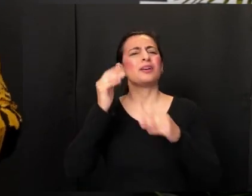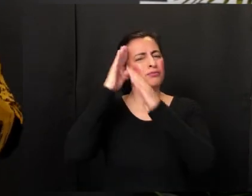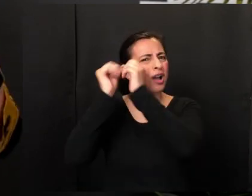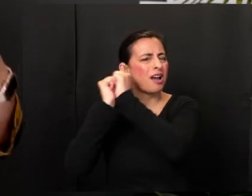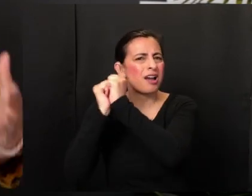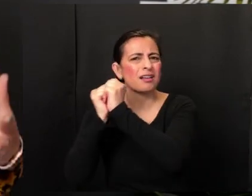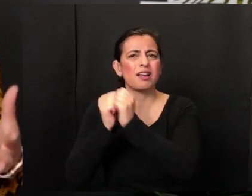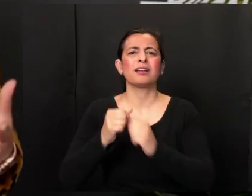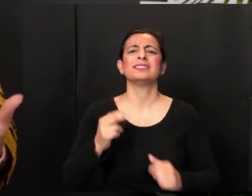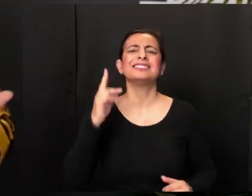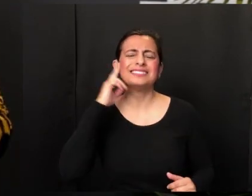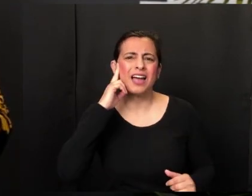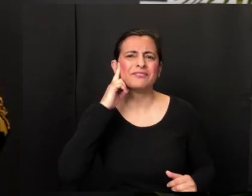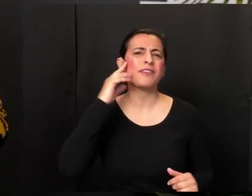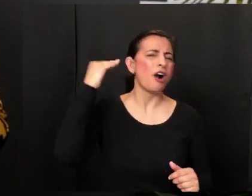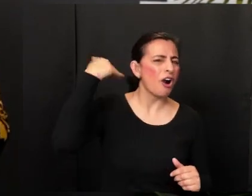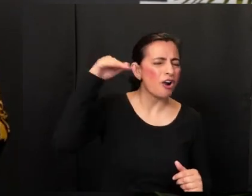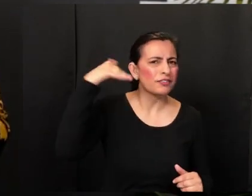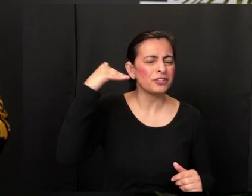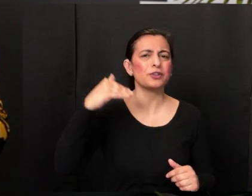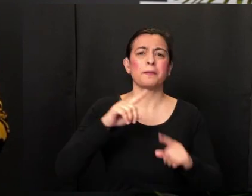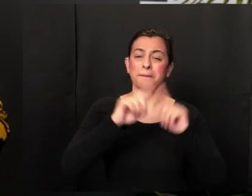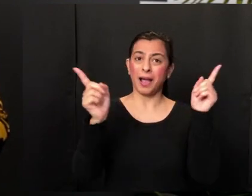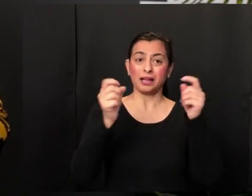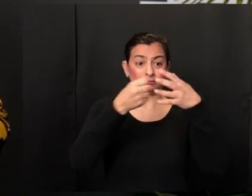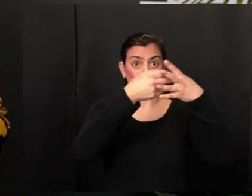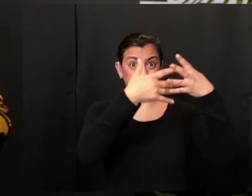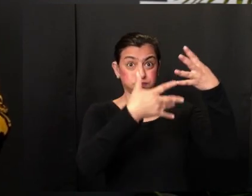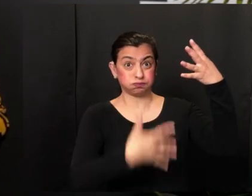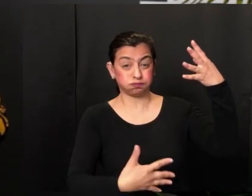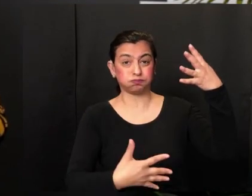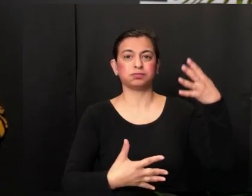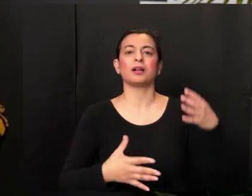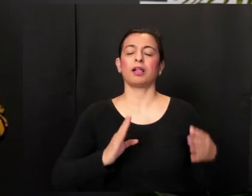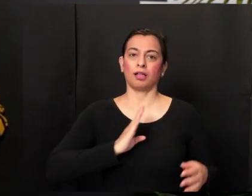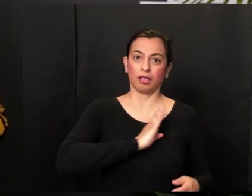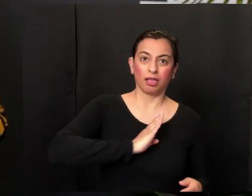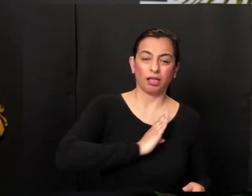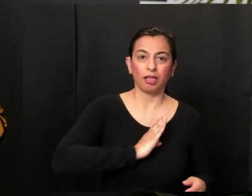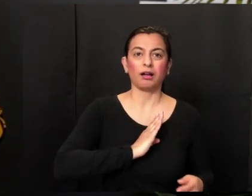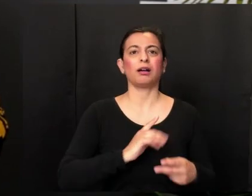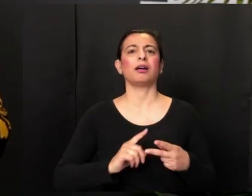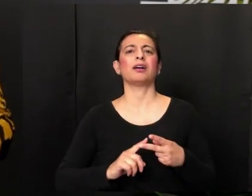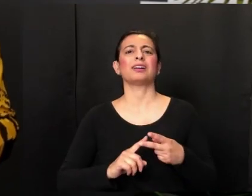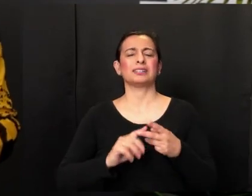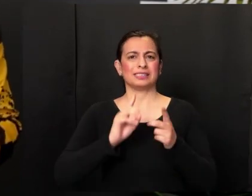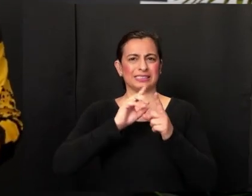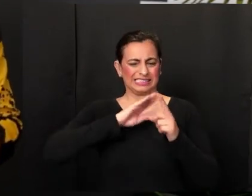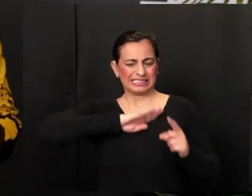but they also include dyslexia, dyspraxia, ADD, ADHD, bipolar disorder,